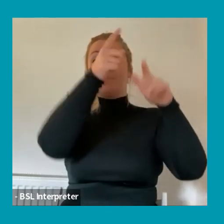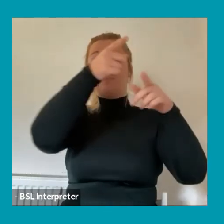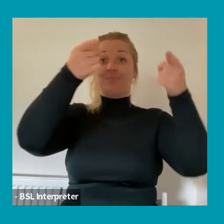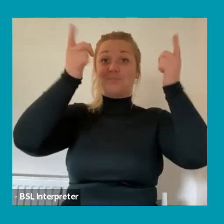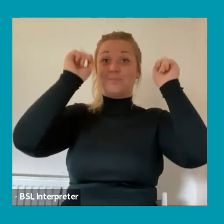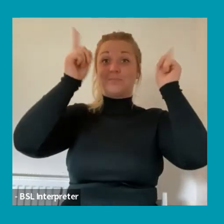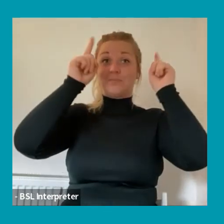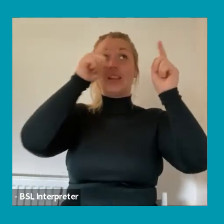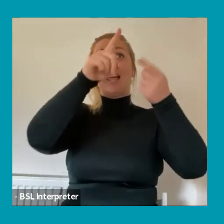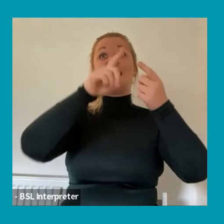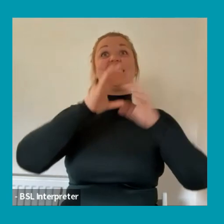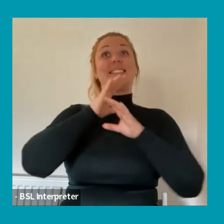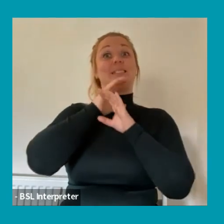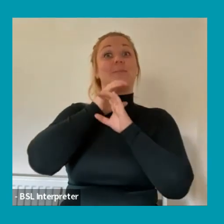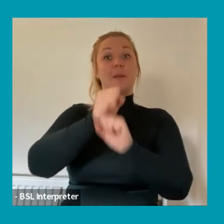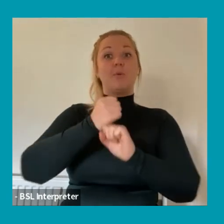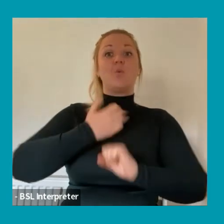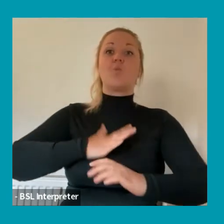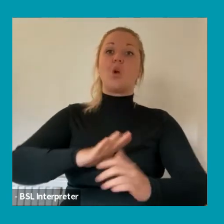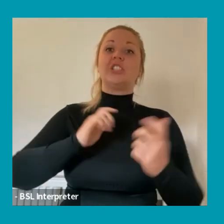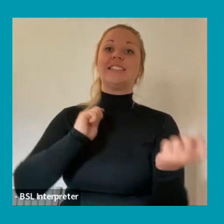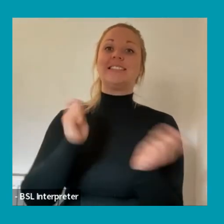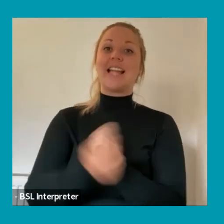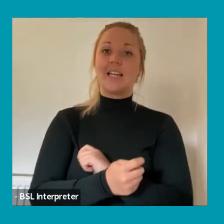It is I think a really are, you know a really good start.